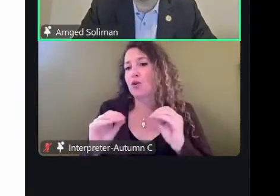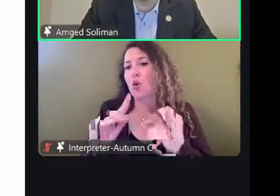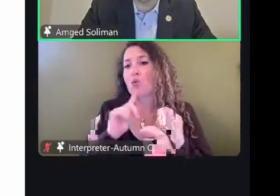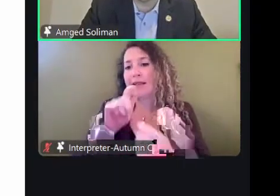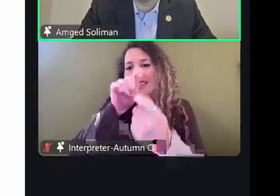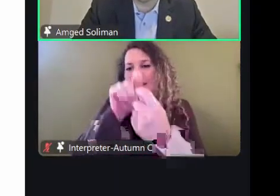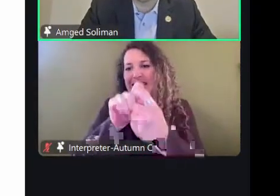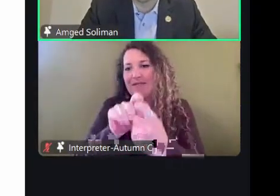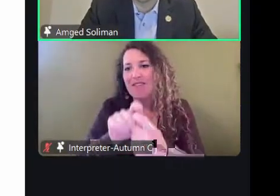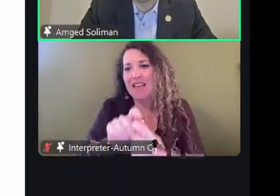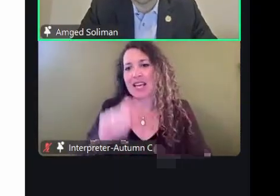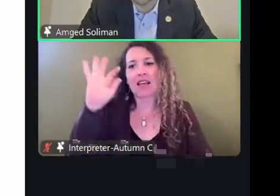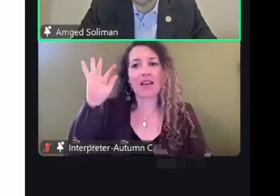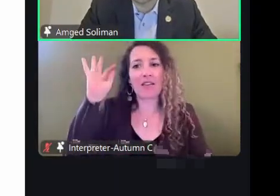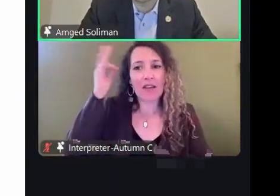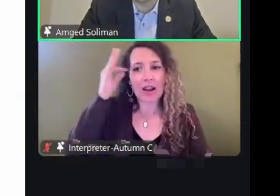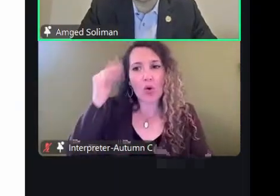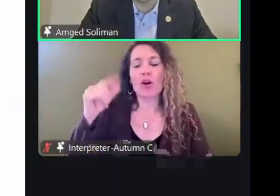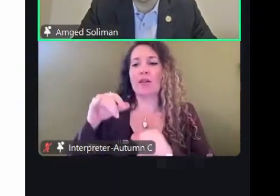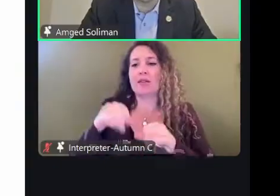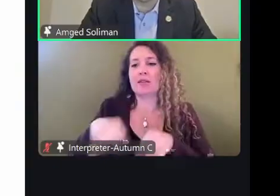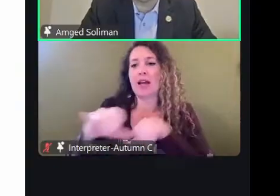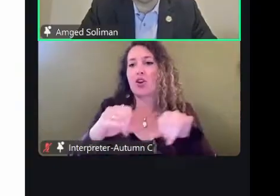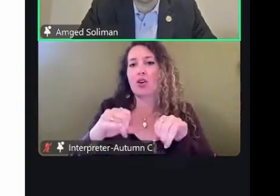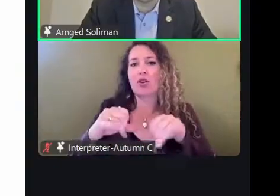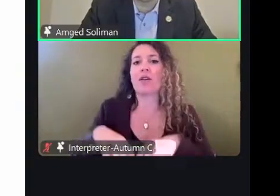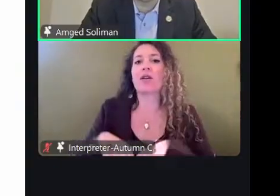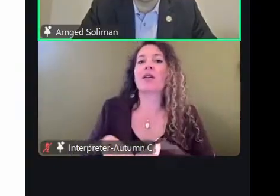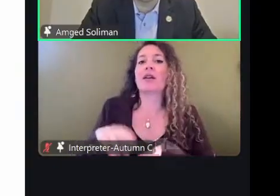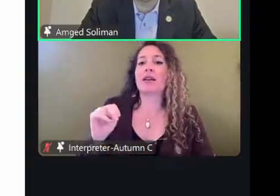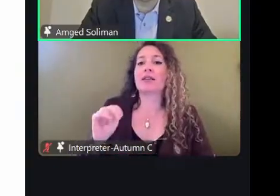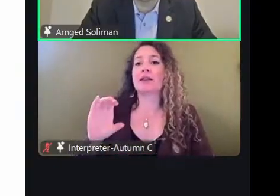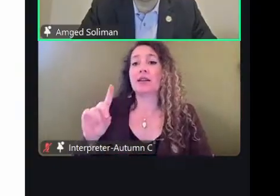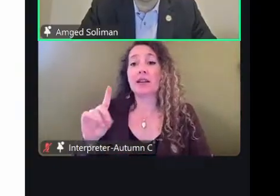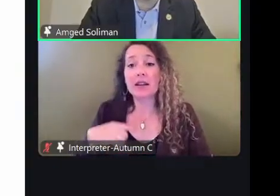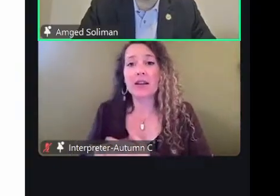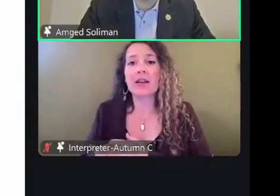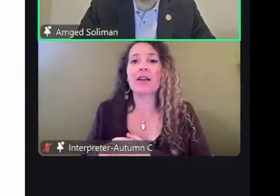federal standard though NCD is of the position that disability clinical care and encompassing